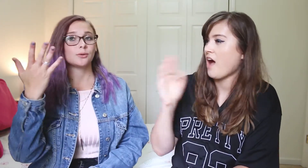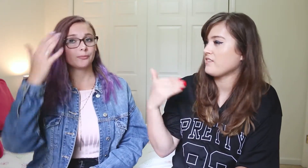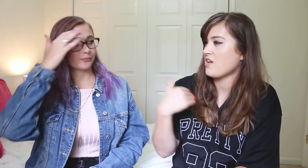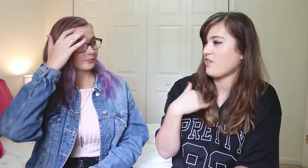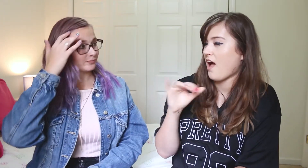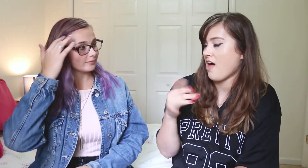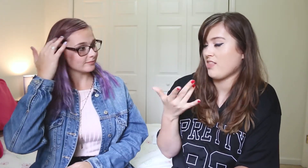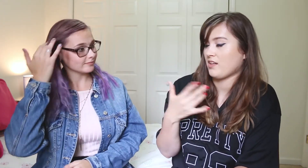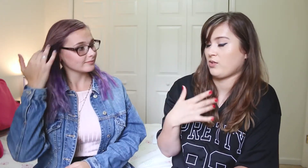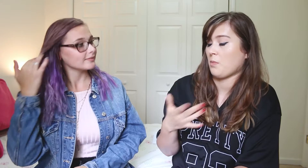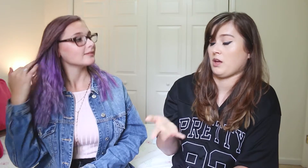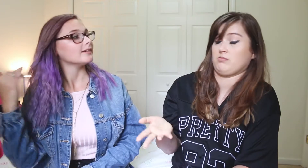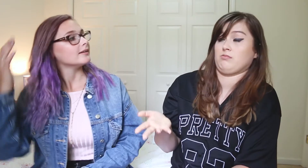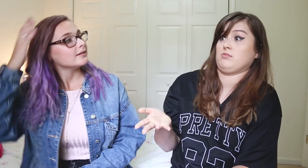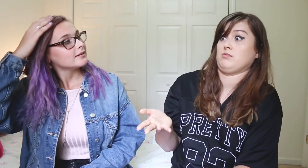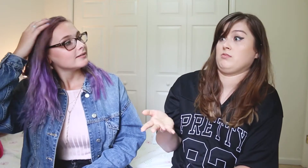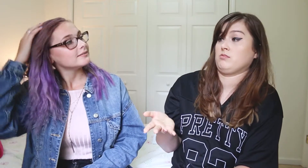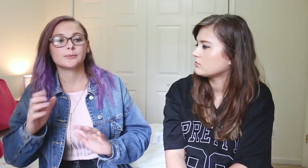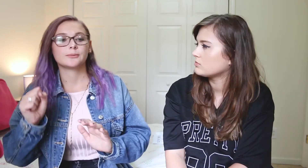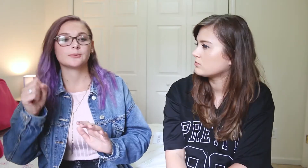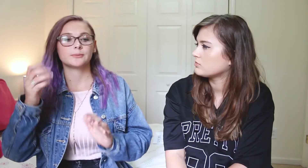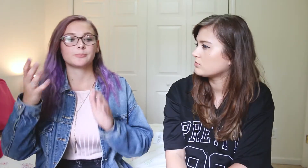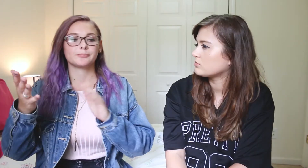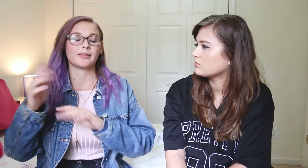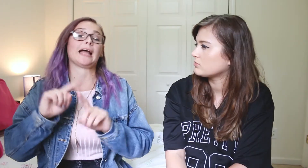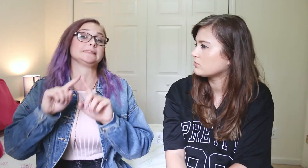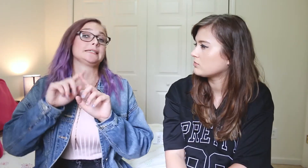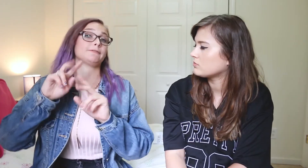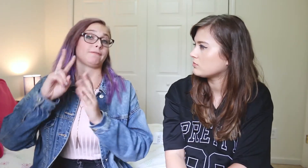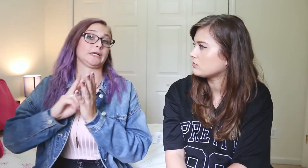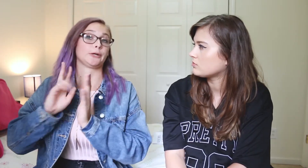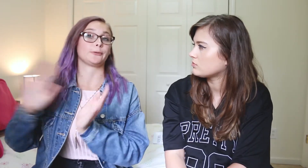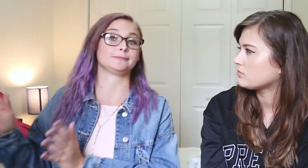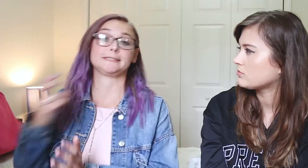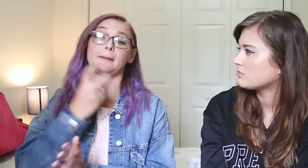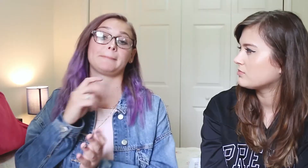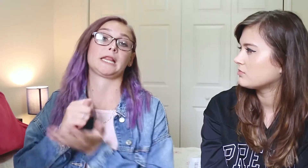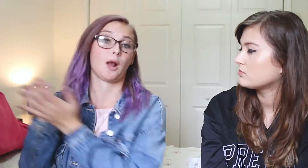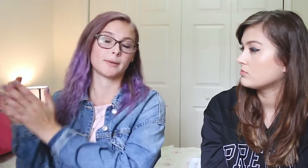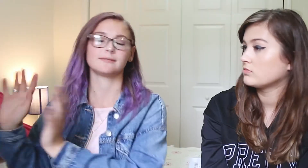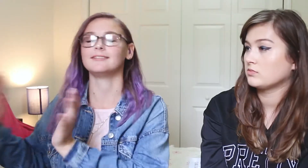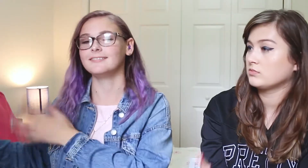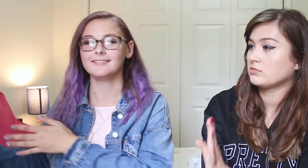I've never had that. Thats a different video, speech therapy.